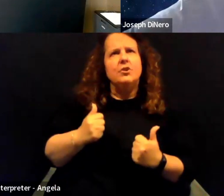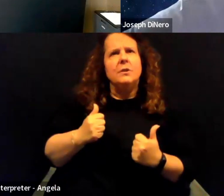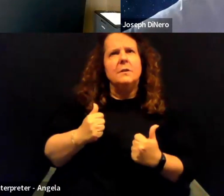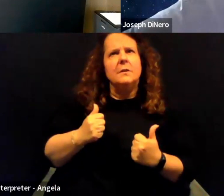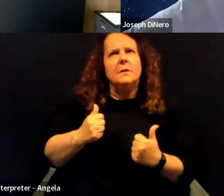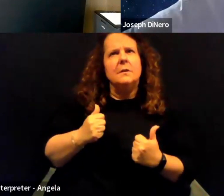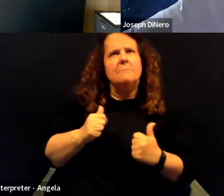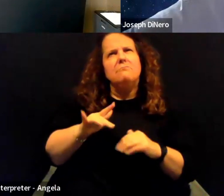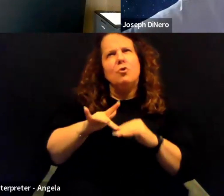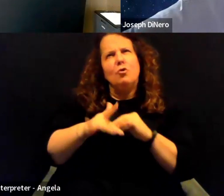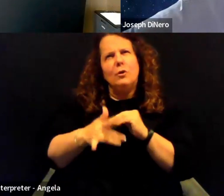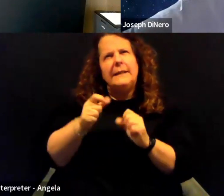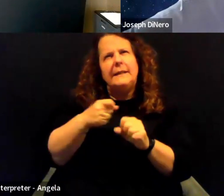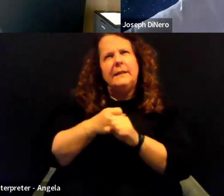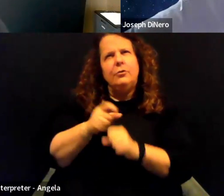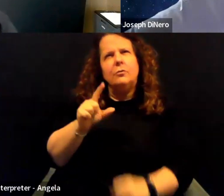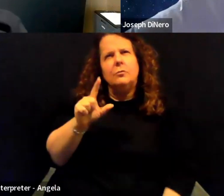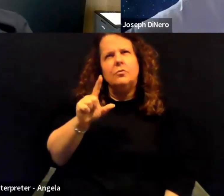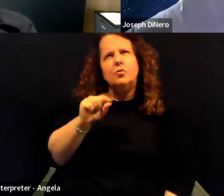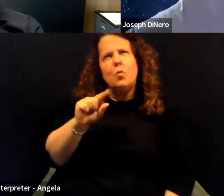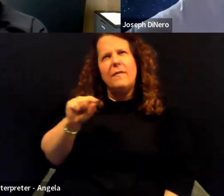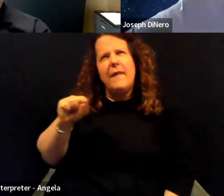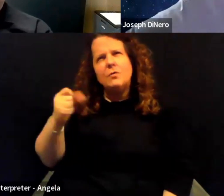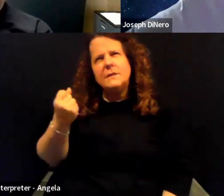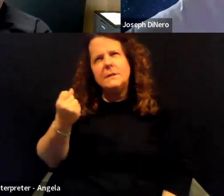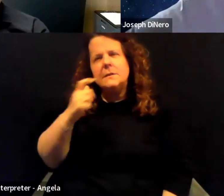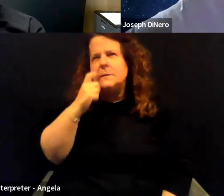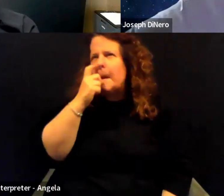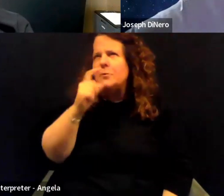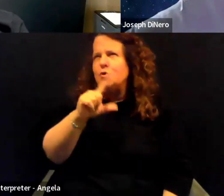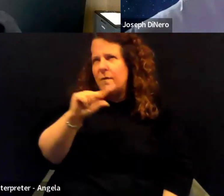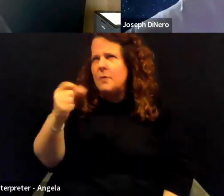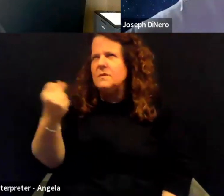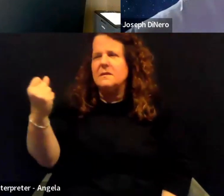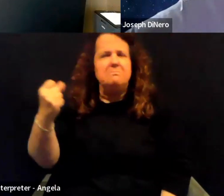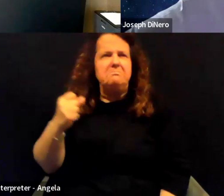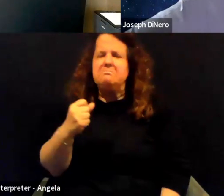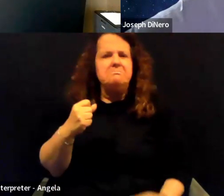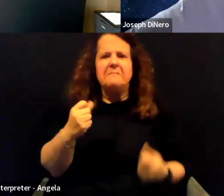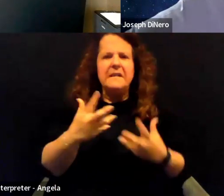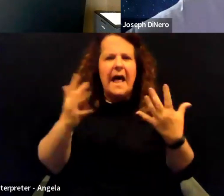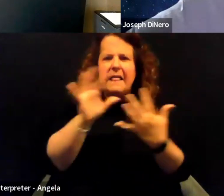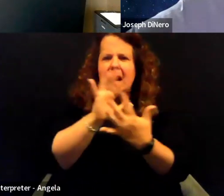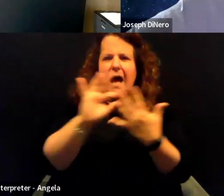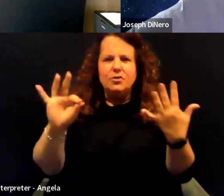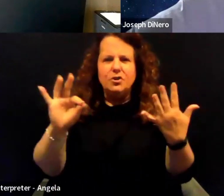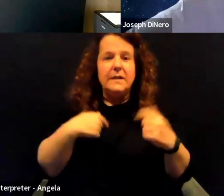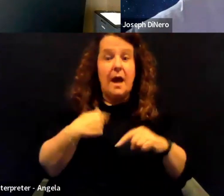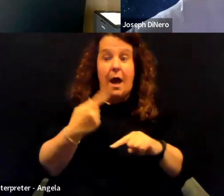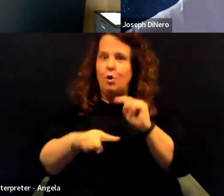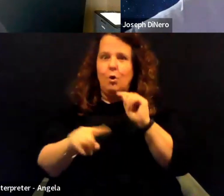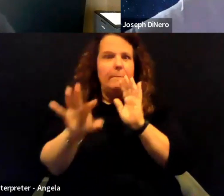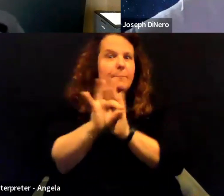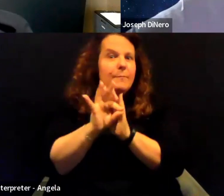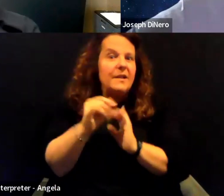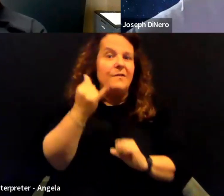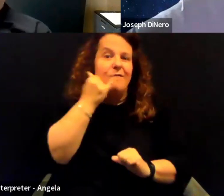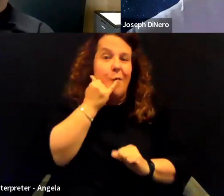2000s, there were not a lot of options. Right. I couldn't get the phone that I wanted. I couldn't get the computer that I wanted.